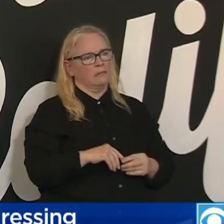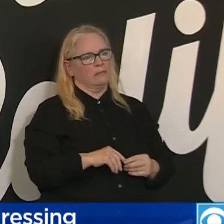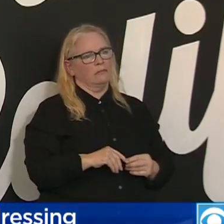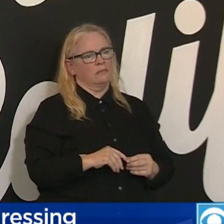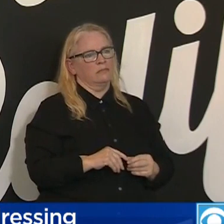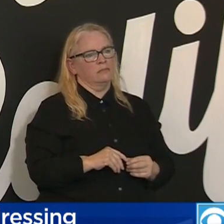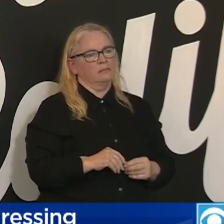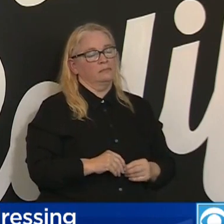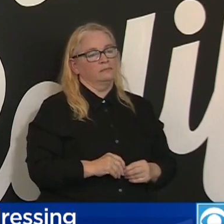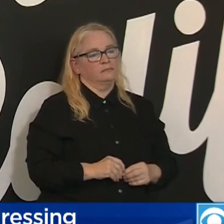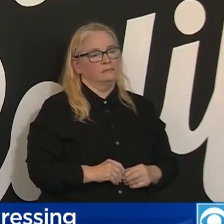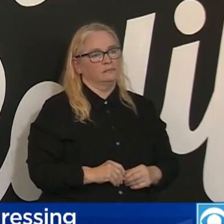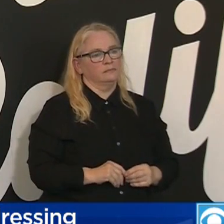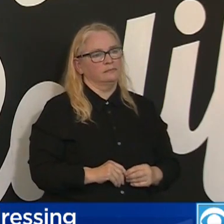MOVE FORWARD WITH THE